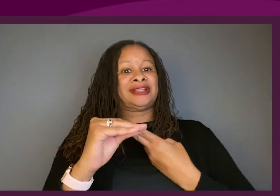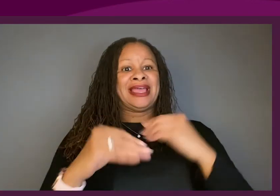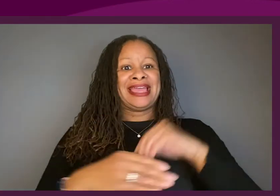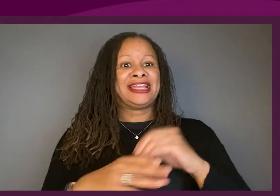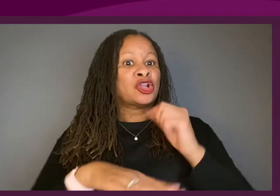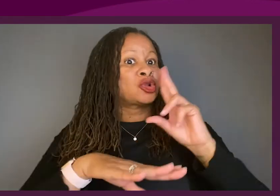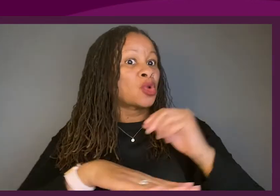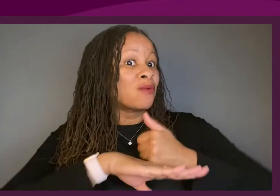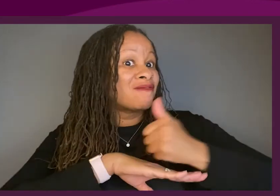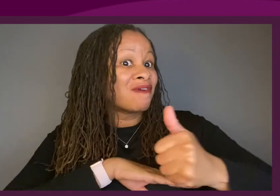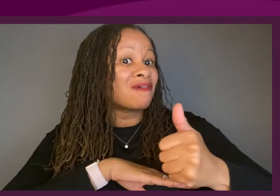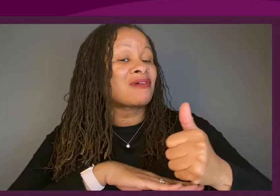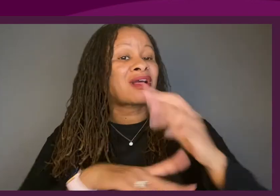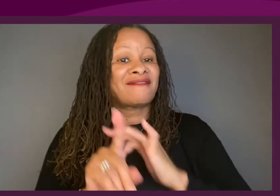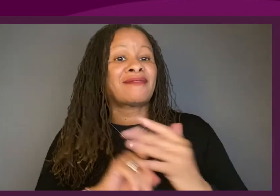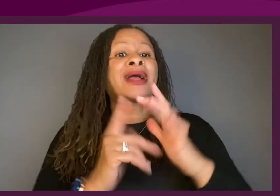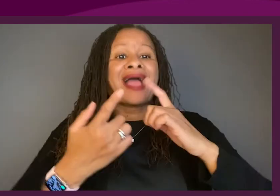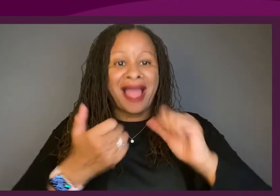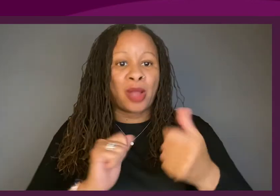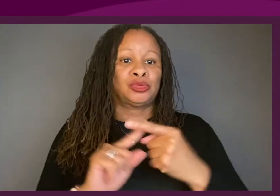whole community in that setting.